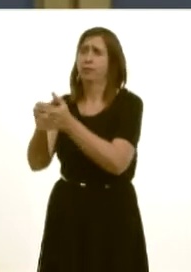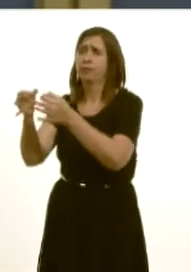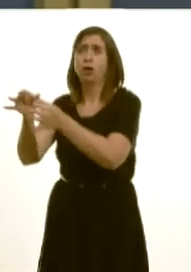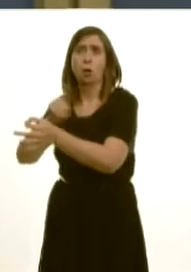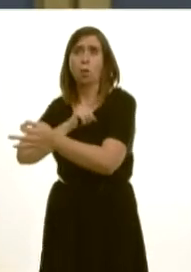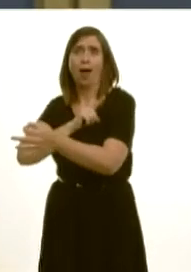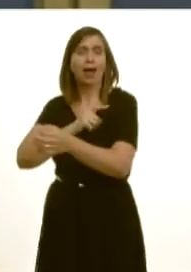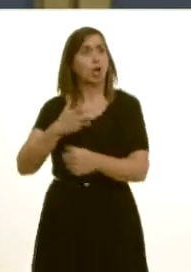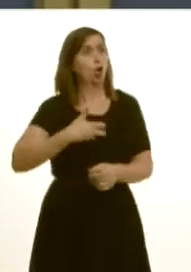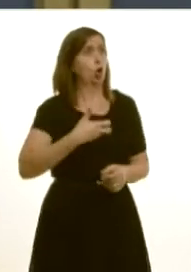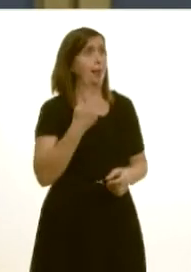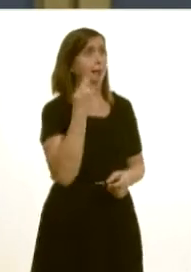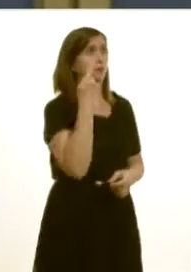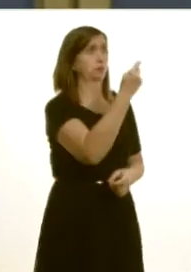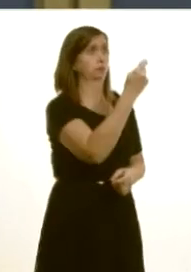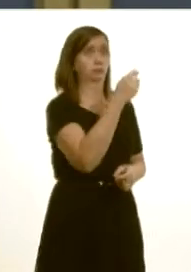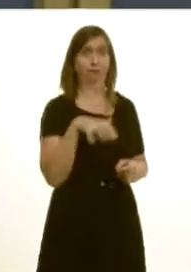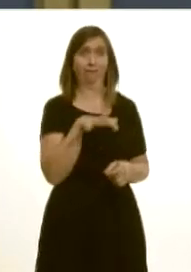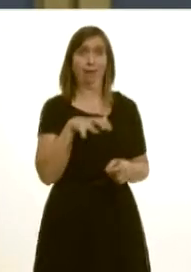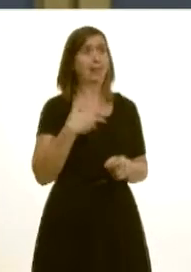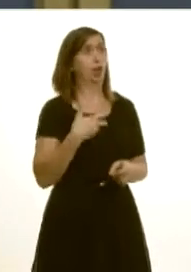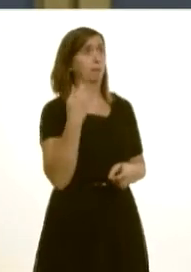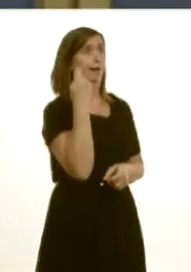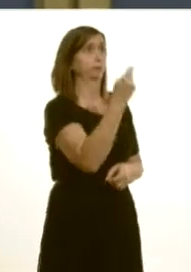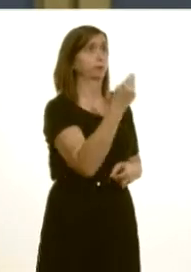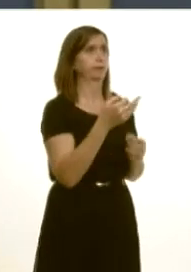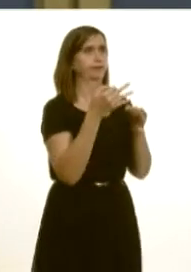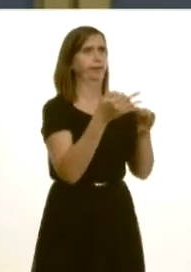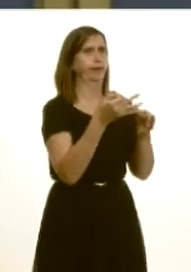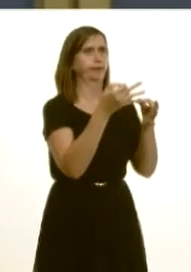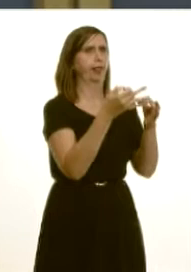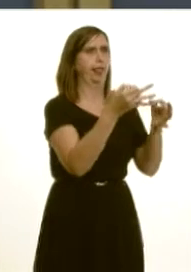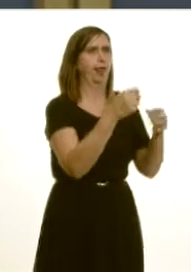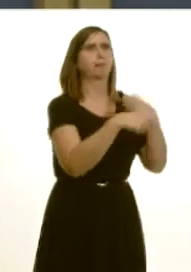dealing with the complaint put in by his family. It is clear that complaints to local health